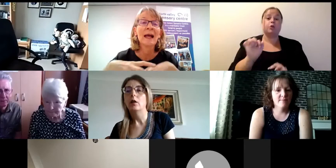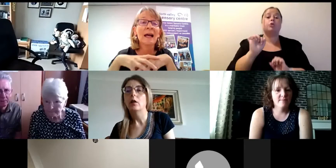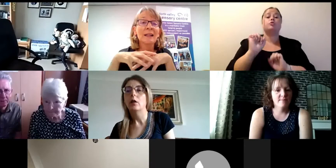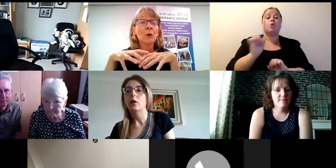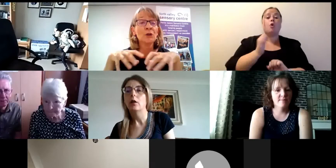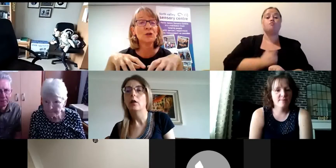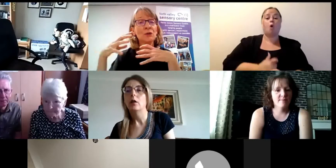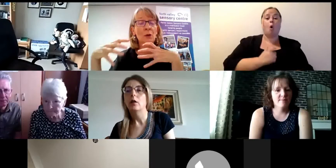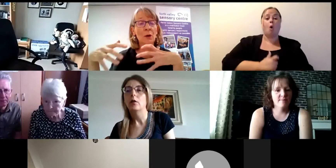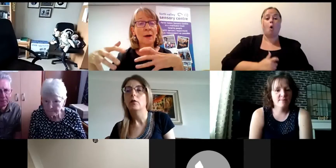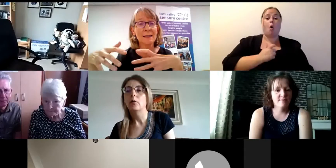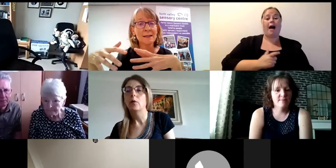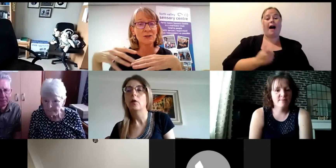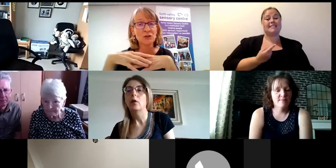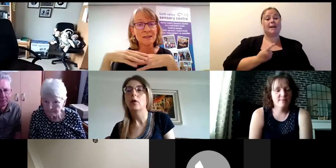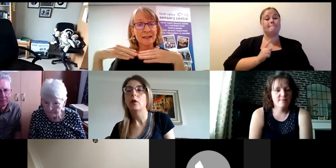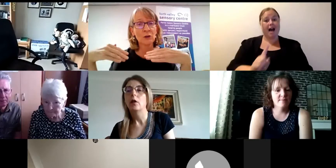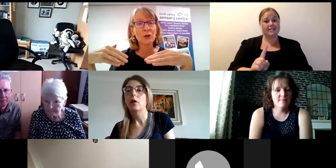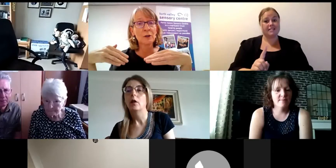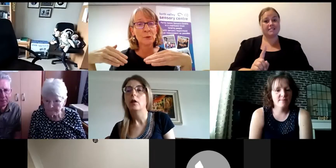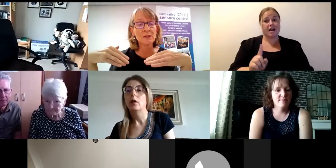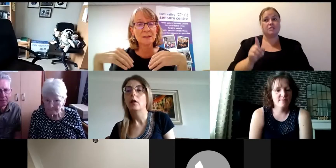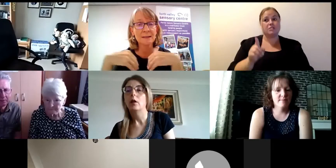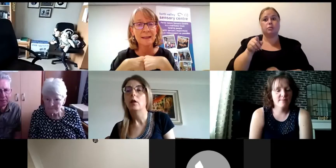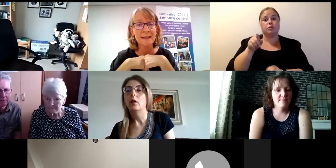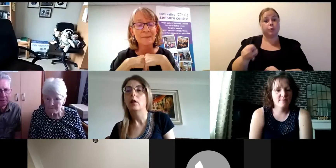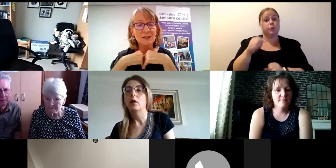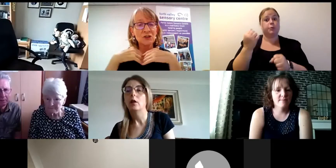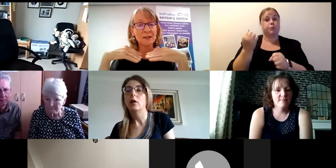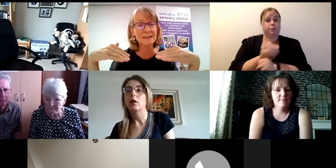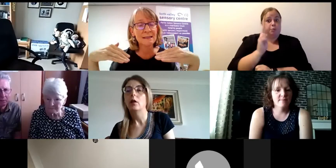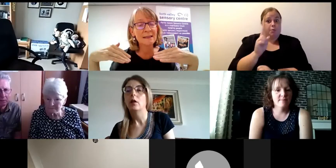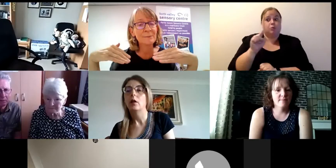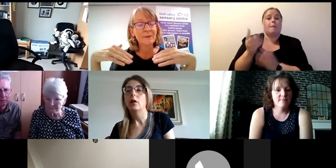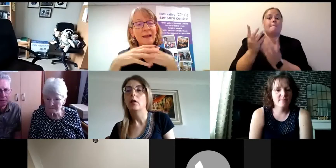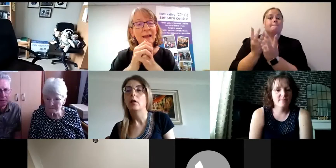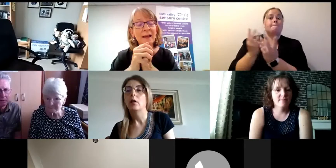Can I ask you to focus on your role as an ambassador as you sit on our board